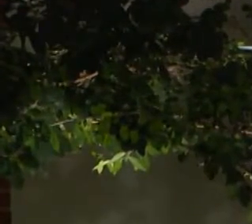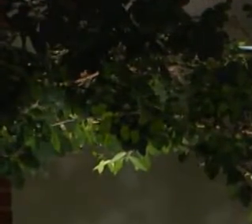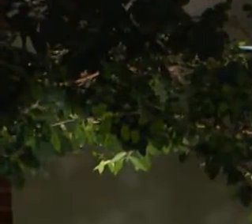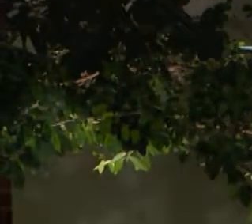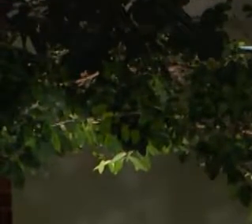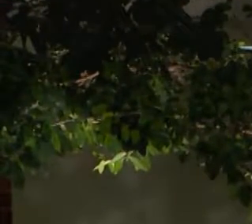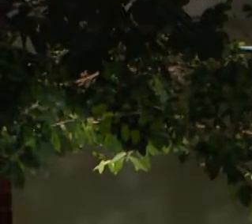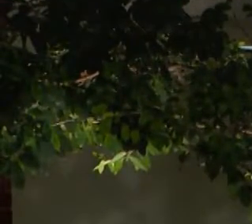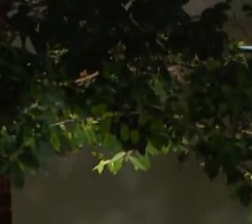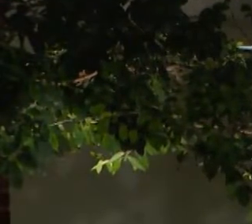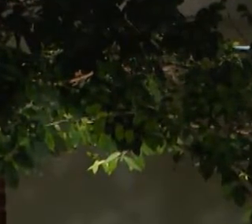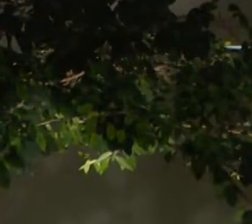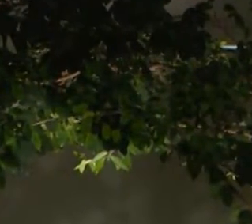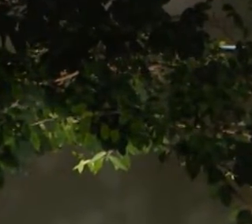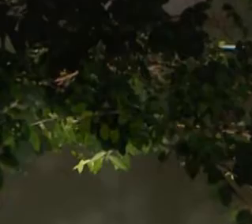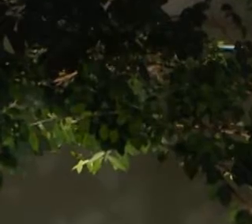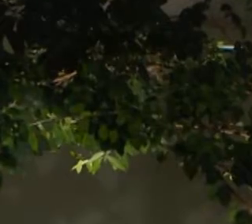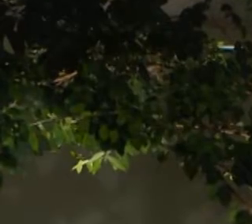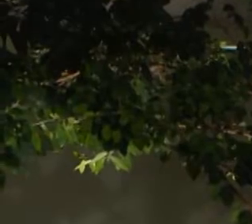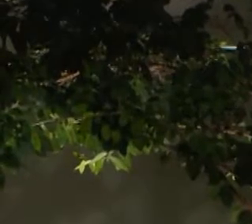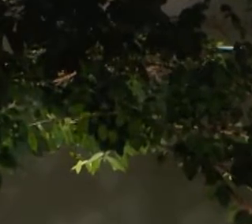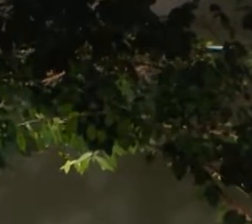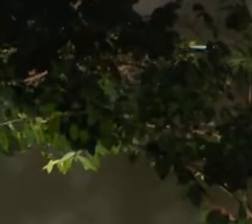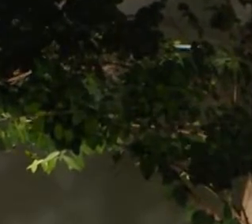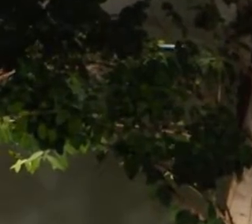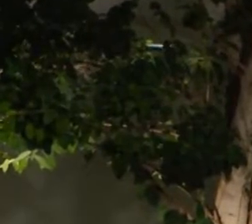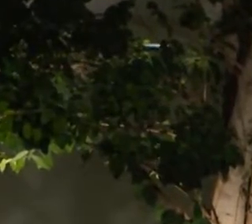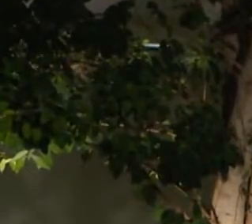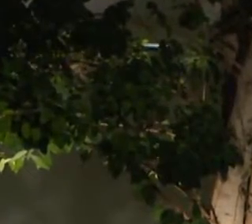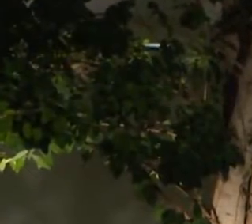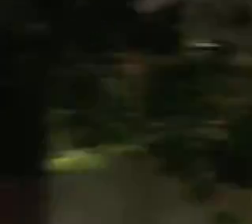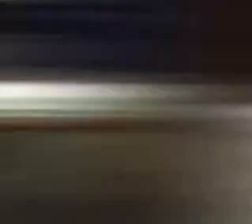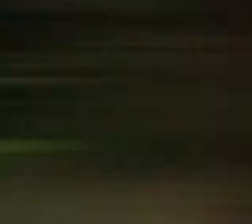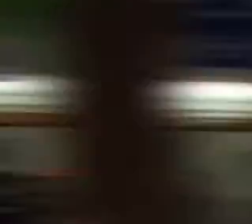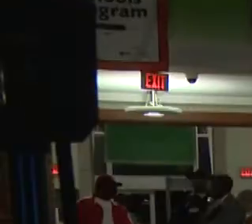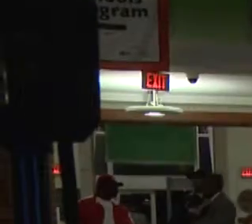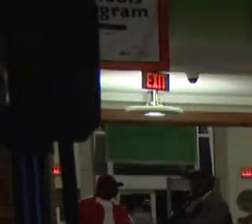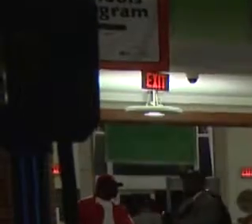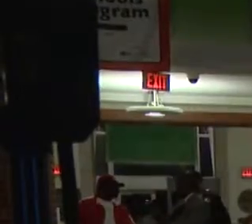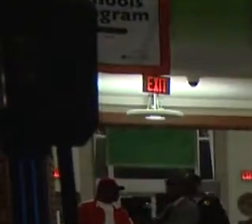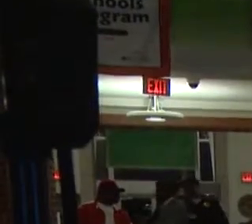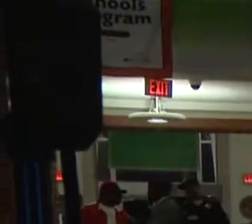INTERESTS, YOUR QUESTIONS AND YOUR PASSION FOR THE AGENCIES IN THE EDUCATION CLUSTER. WHEN I ADVOCATE FOR PUBLIC